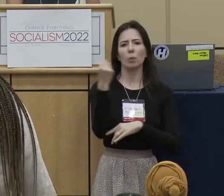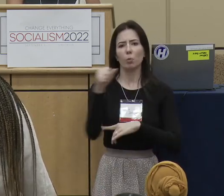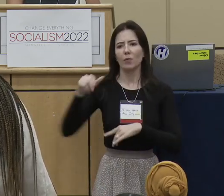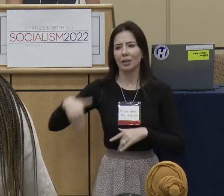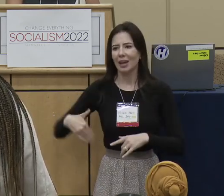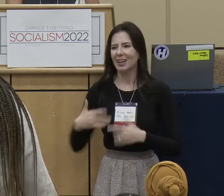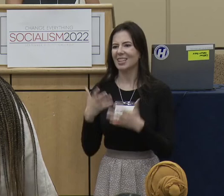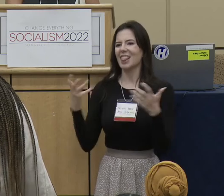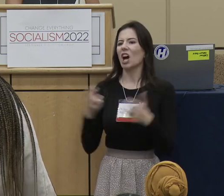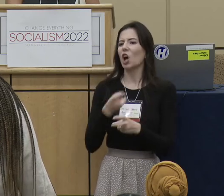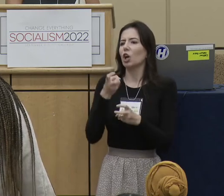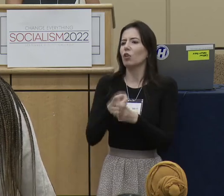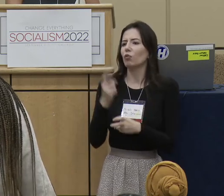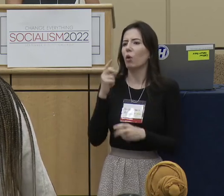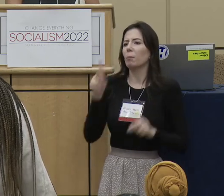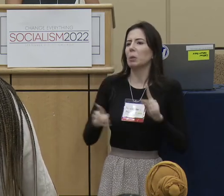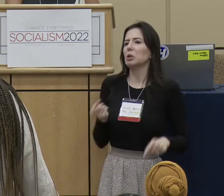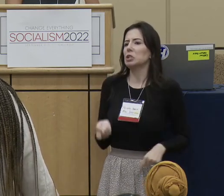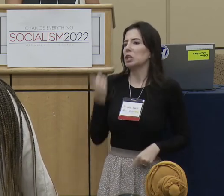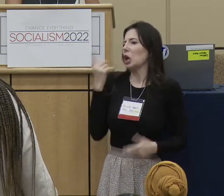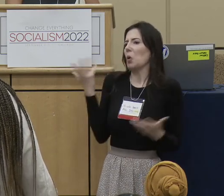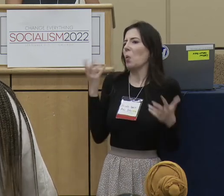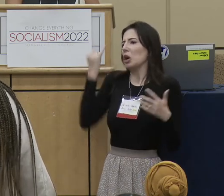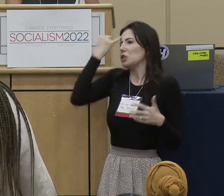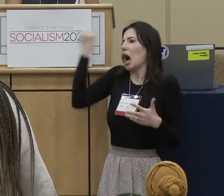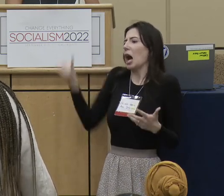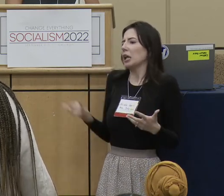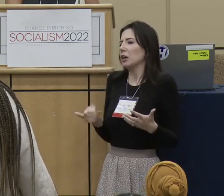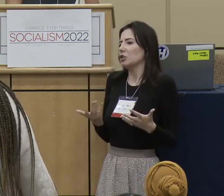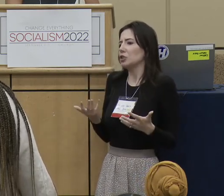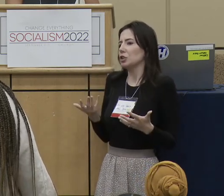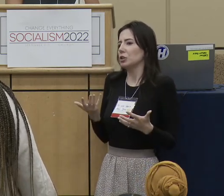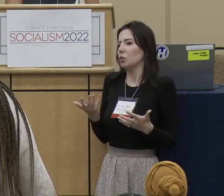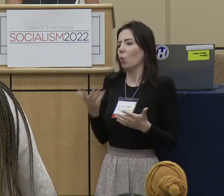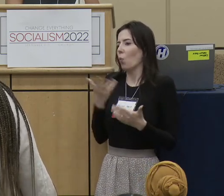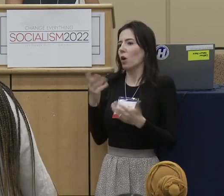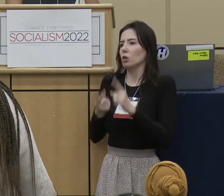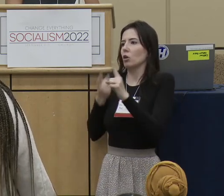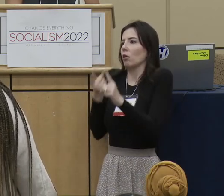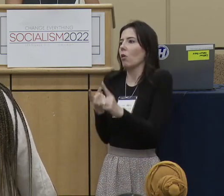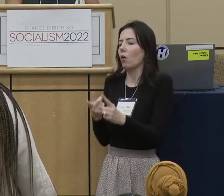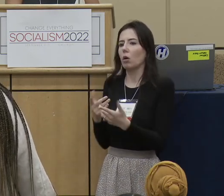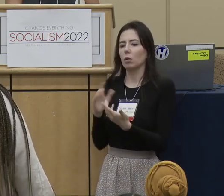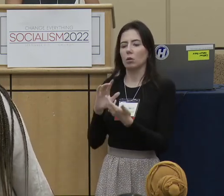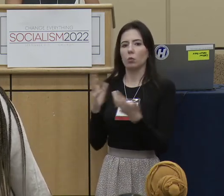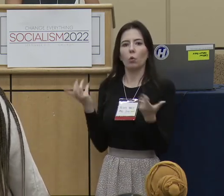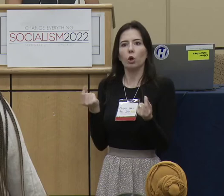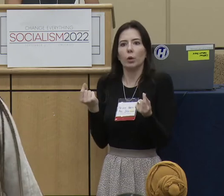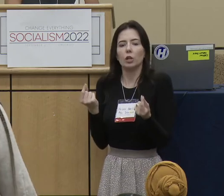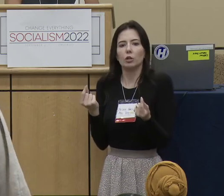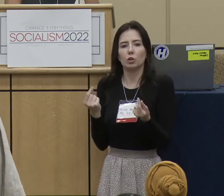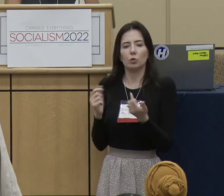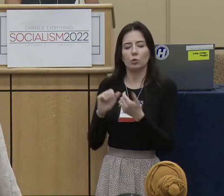movement yet, it's a lot harder for folks to understand what our ideology is. So, what's it look like for us to build that